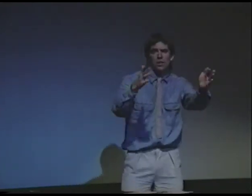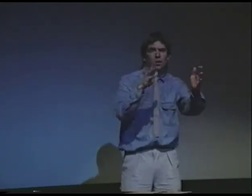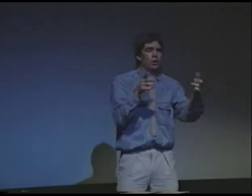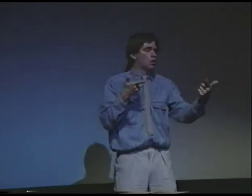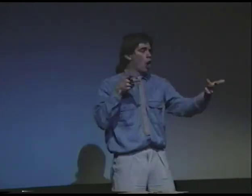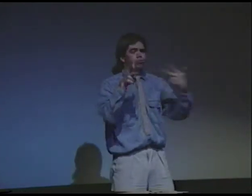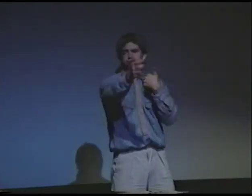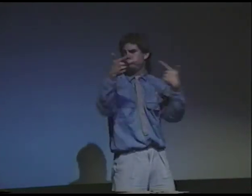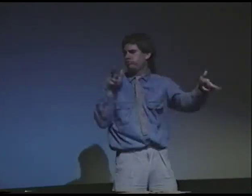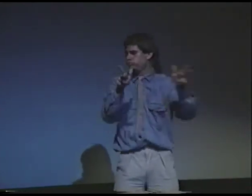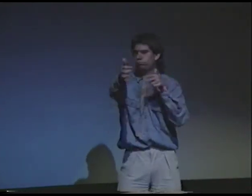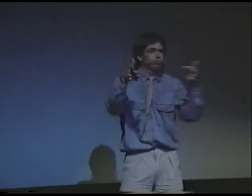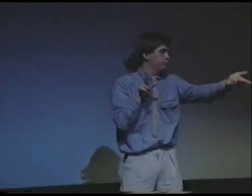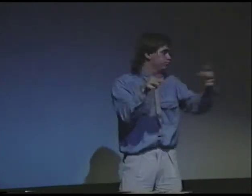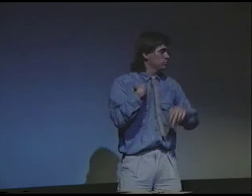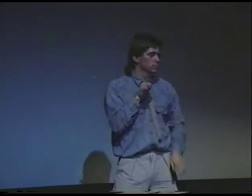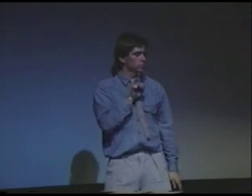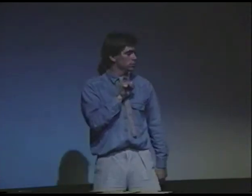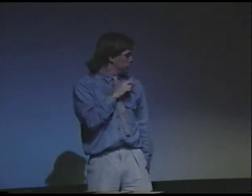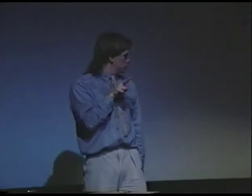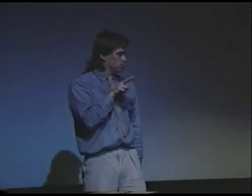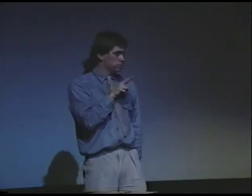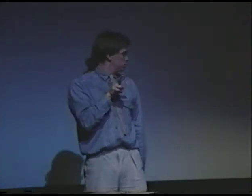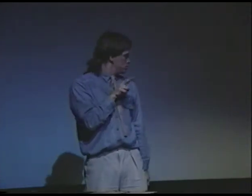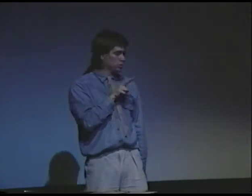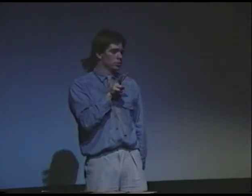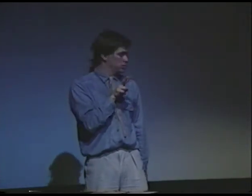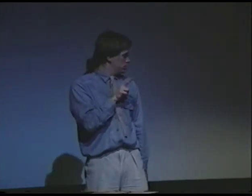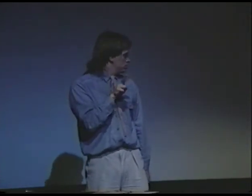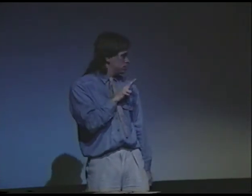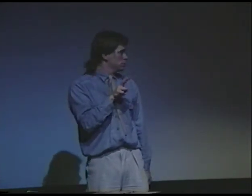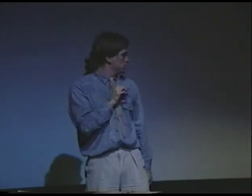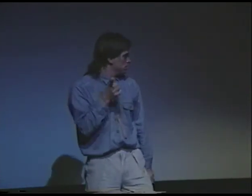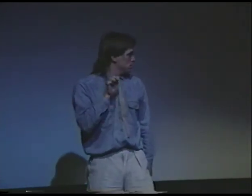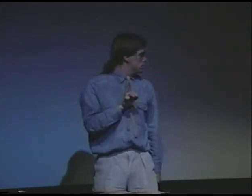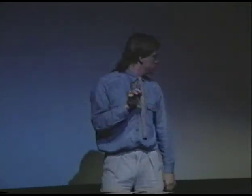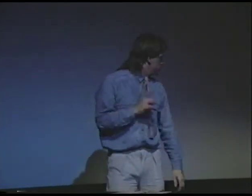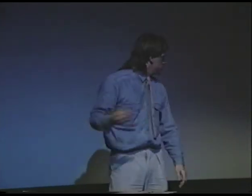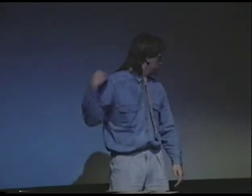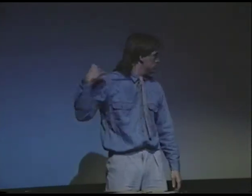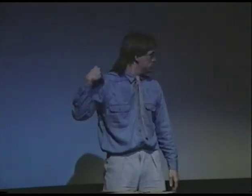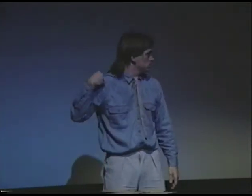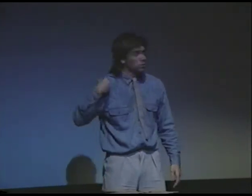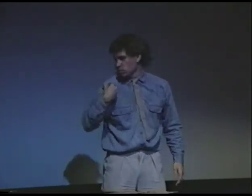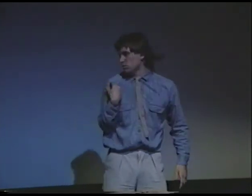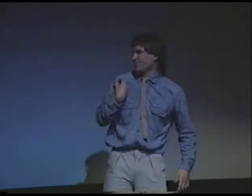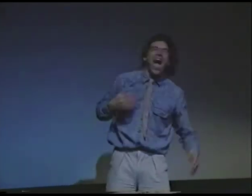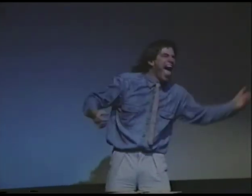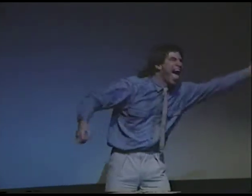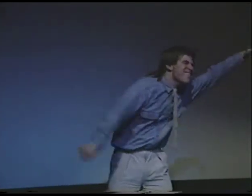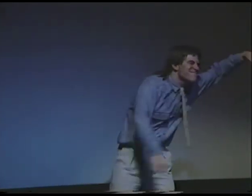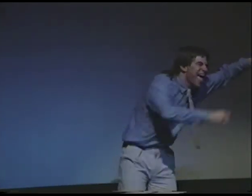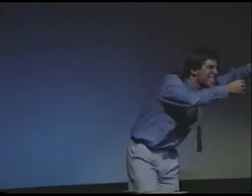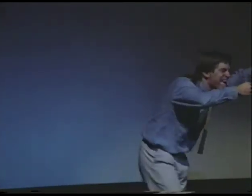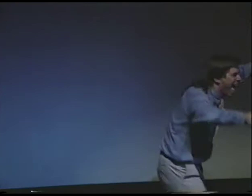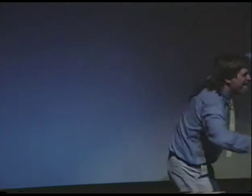Walking down the street, traffic passing by, buildings. Guy taps me on his shoulder.